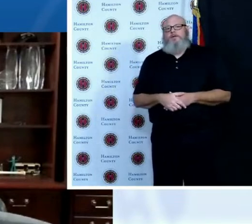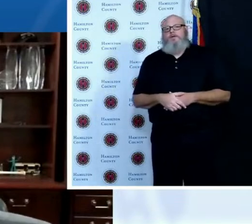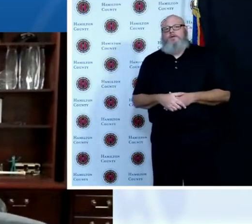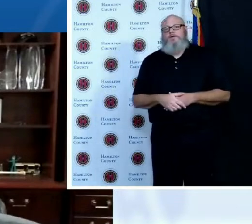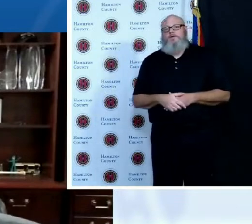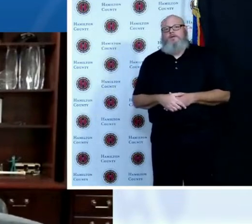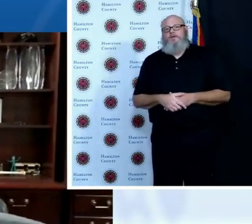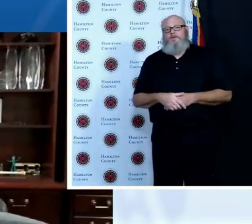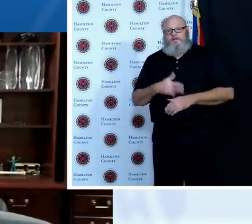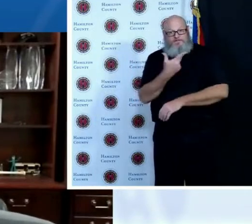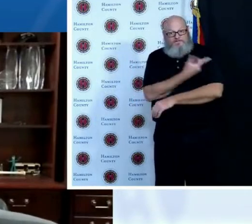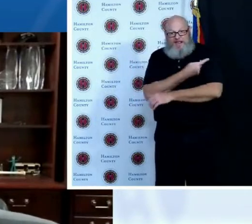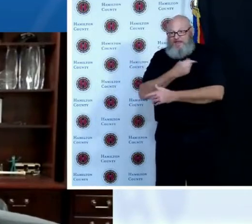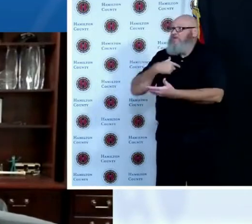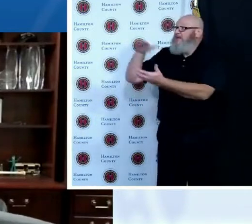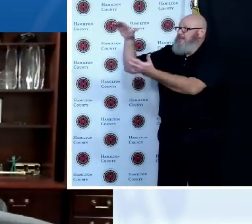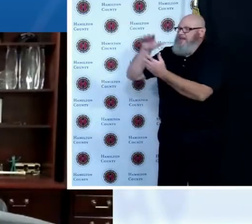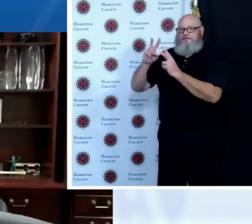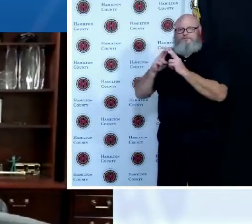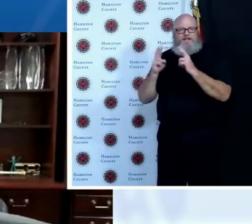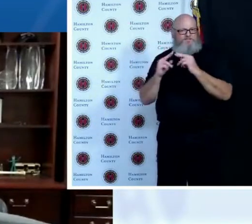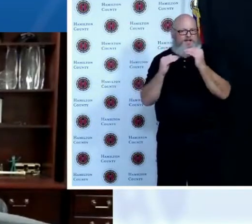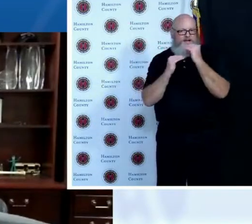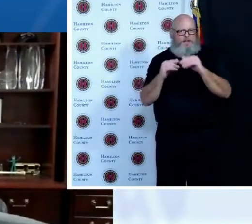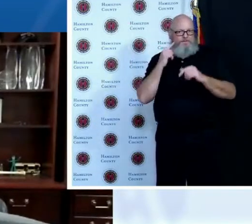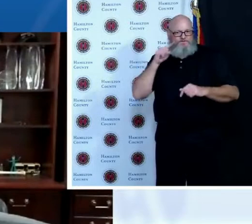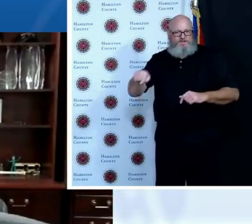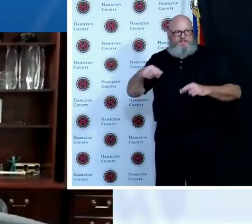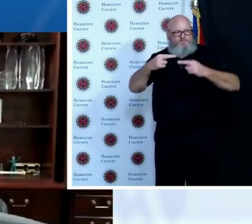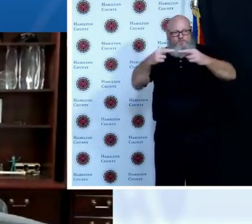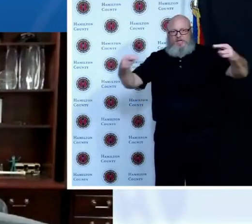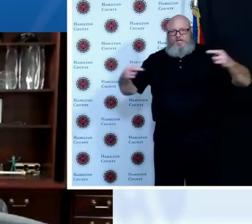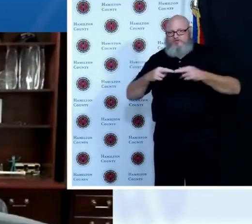one of the things that we are anticipating is that I would tell you that with the first round